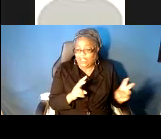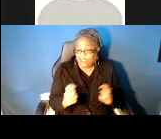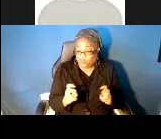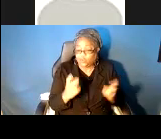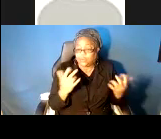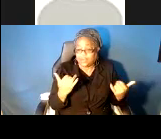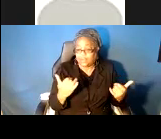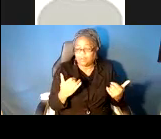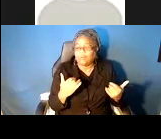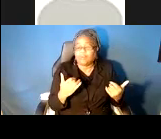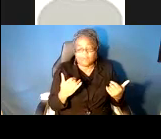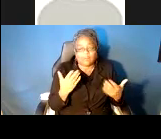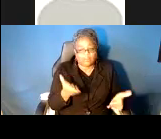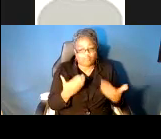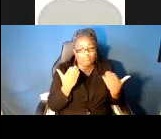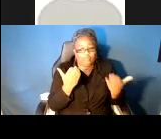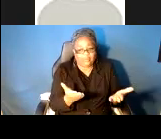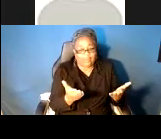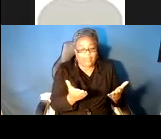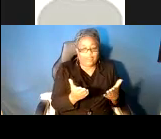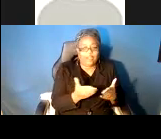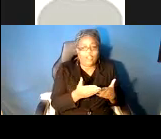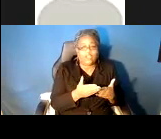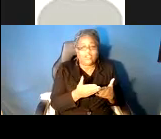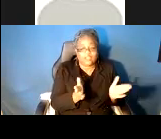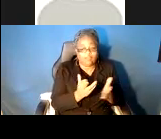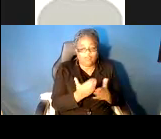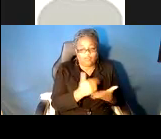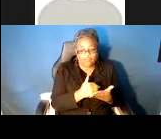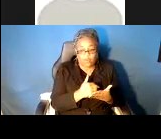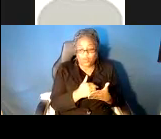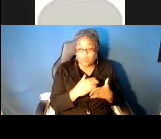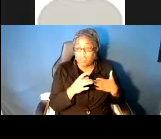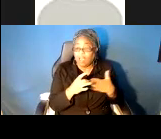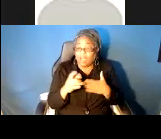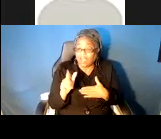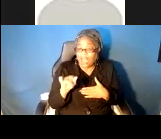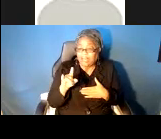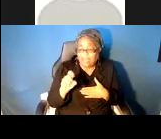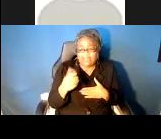and in the guidelines, there's a lot more information and guidance along with sample budgets,